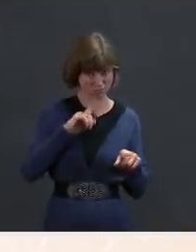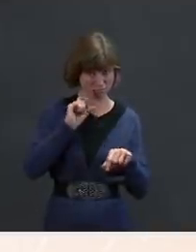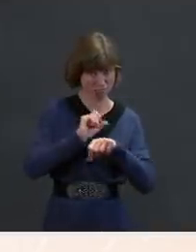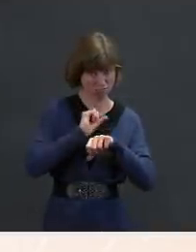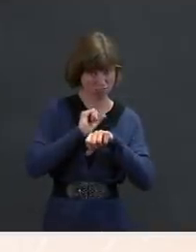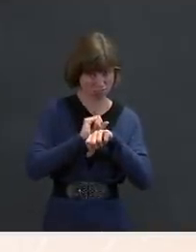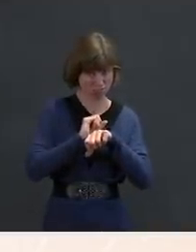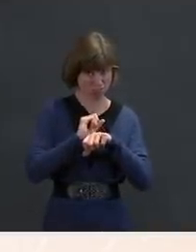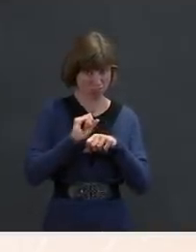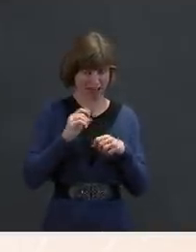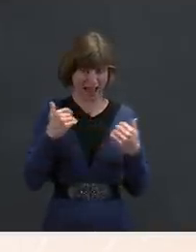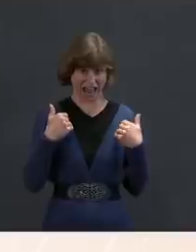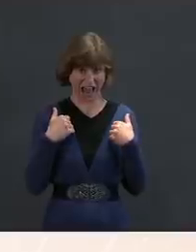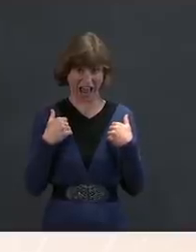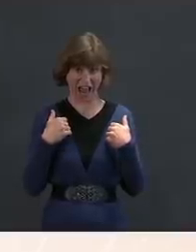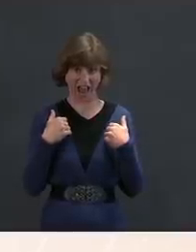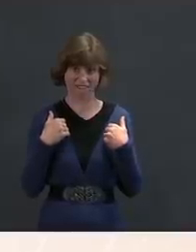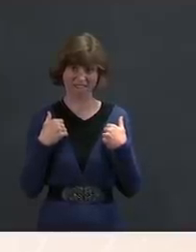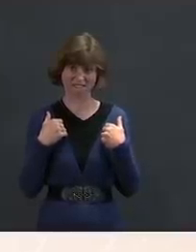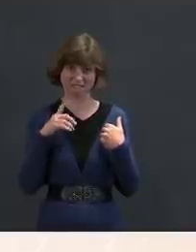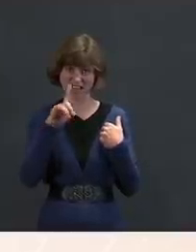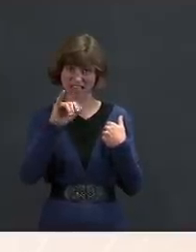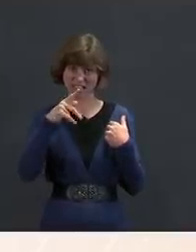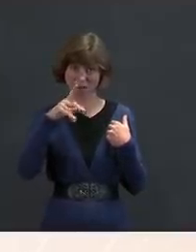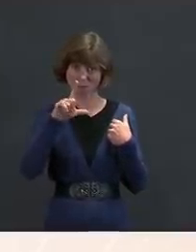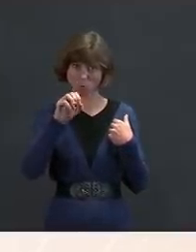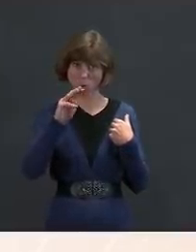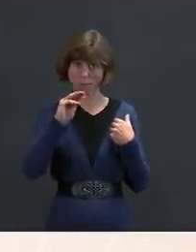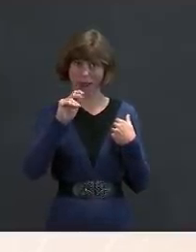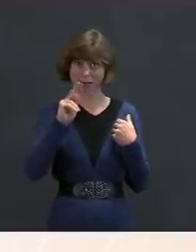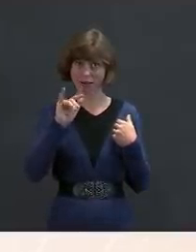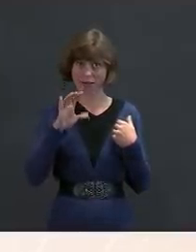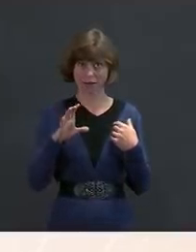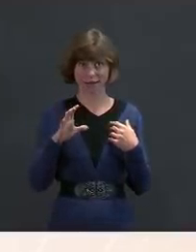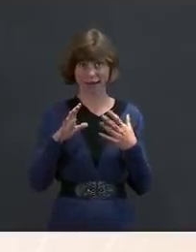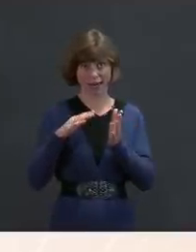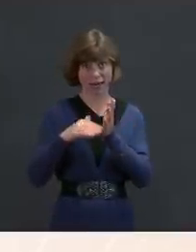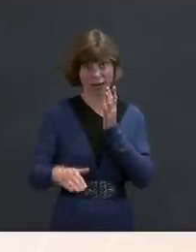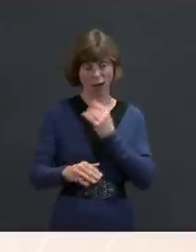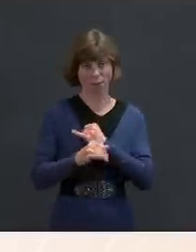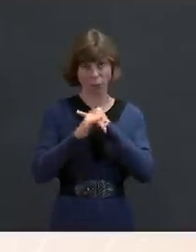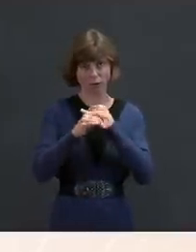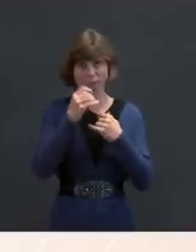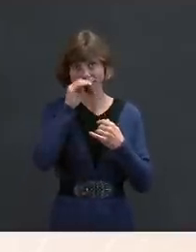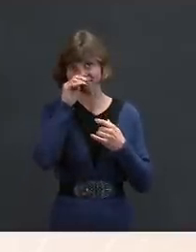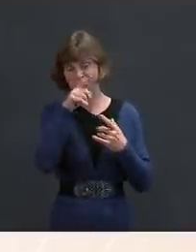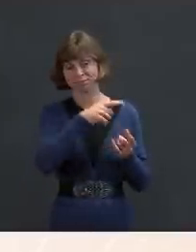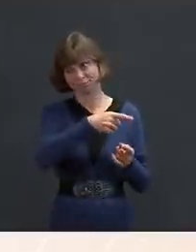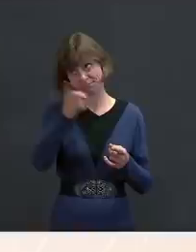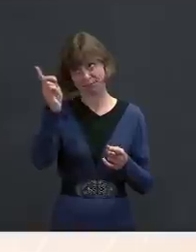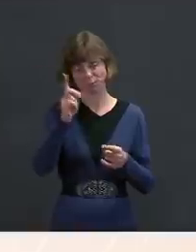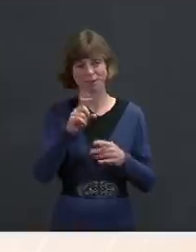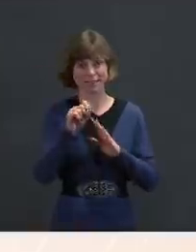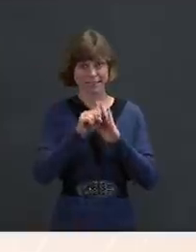have diplomatic immunity. Ms. Psaki: I would point you to the State Department. They, of course, engage in any questions about diplomacy,